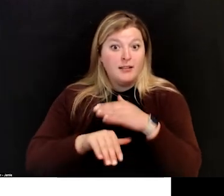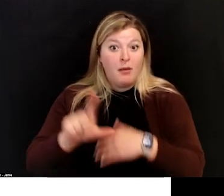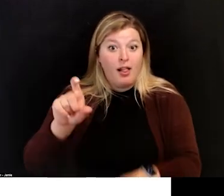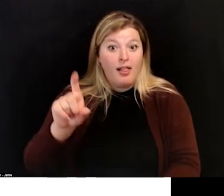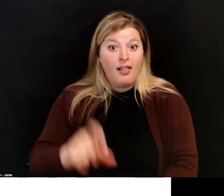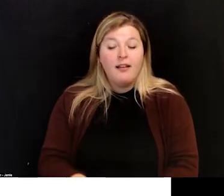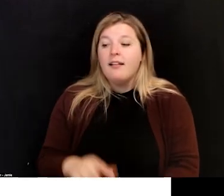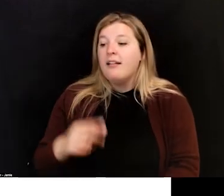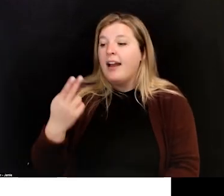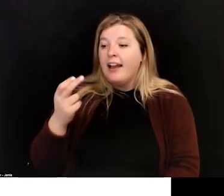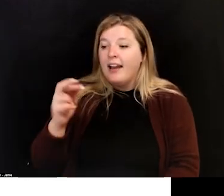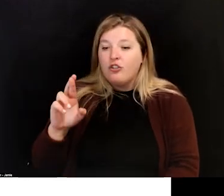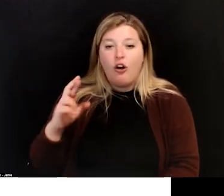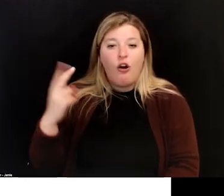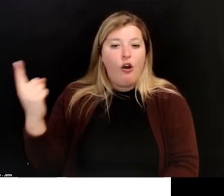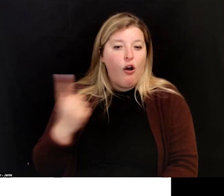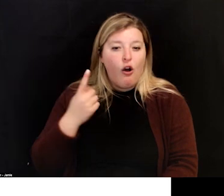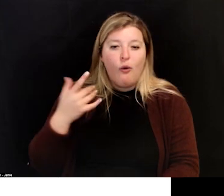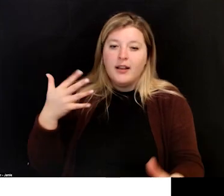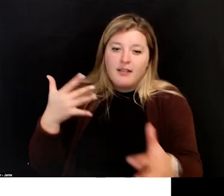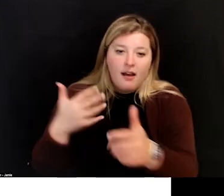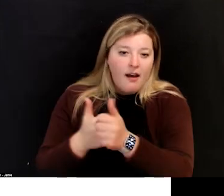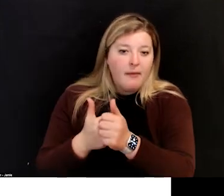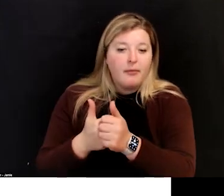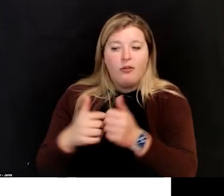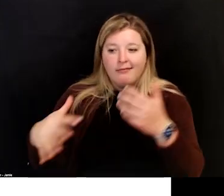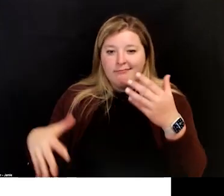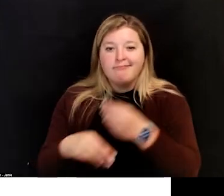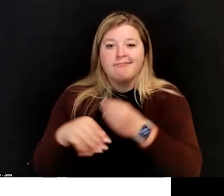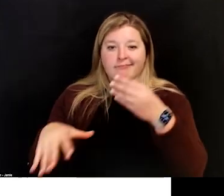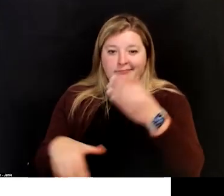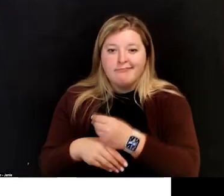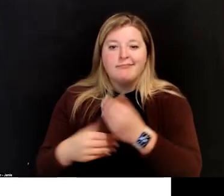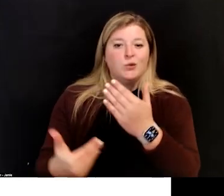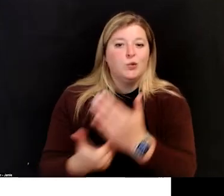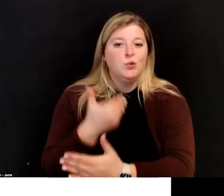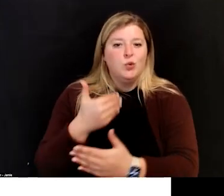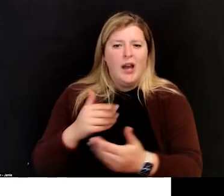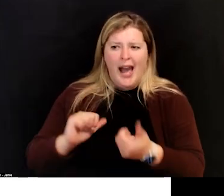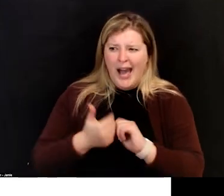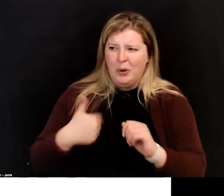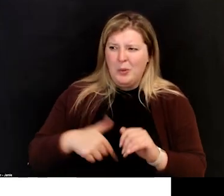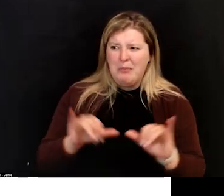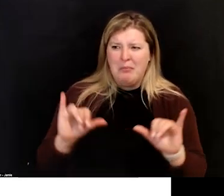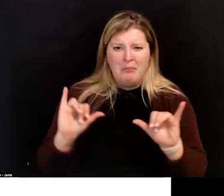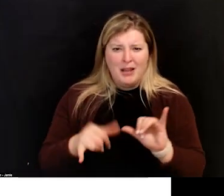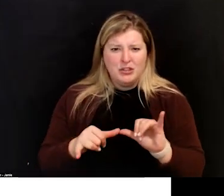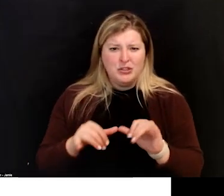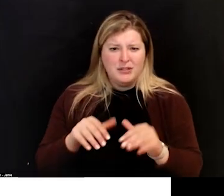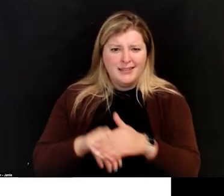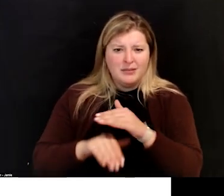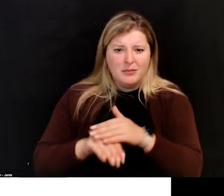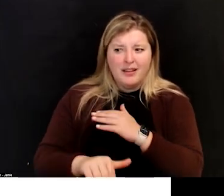there's always a different module, there's always different-- so how do we measure that? And so I think when we talk about things like update